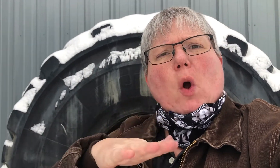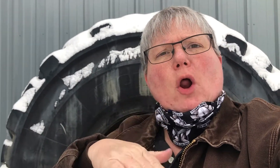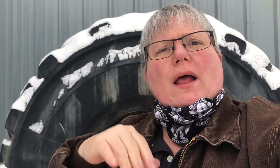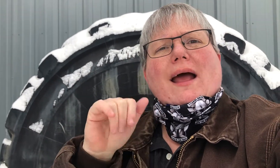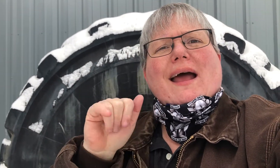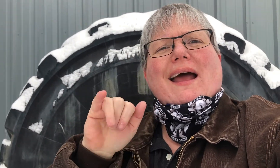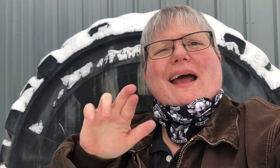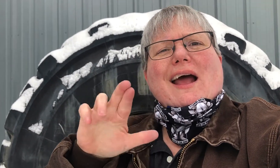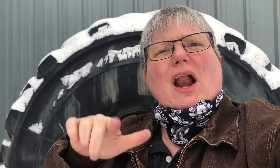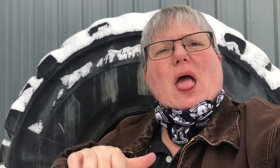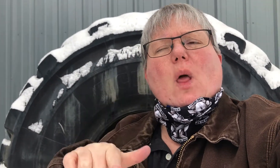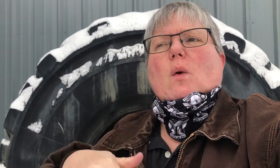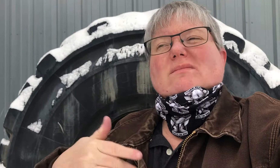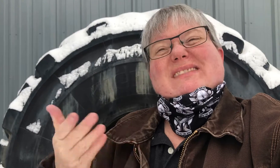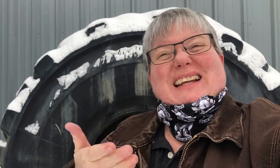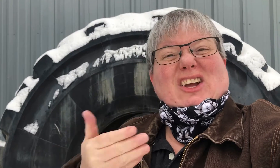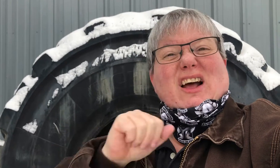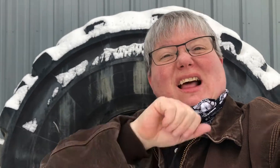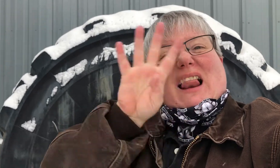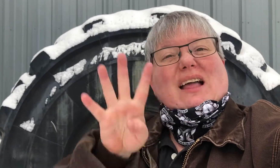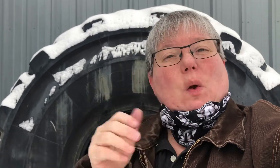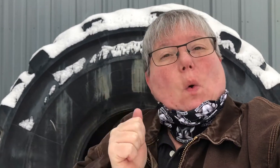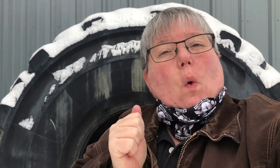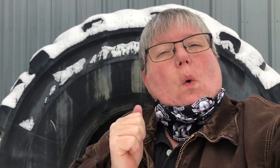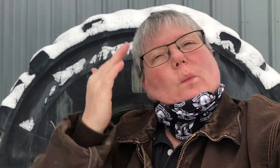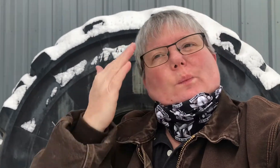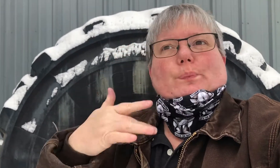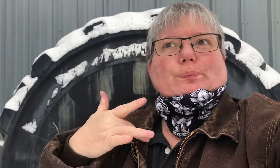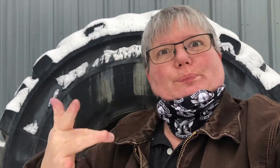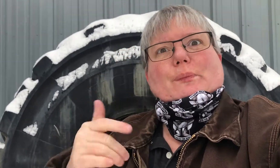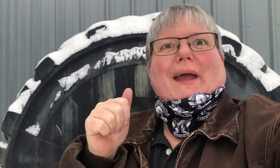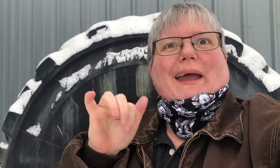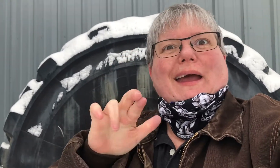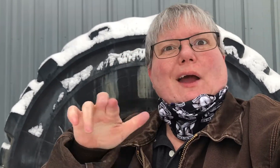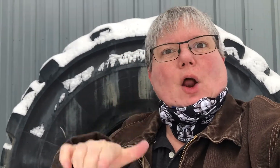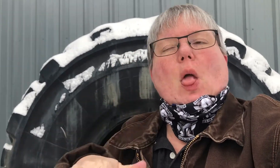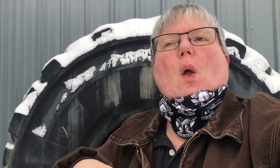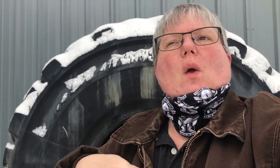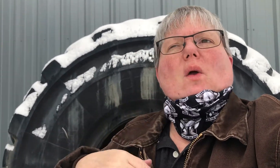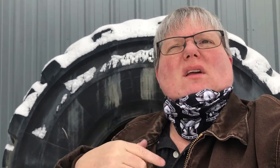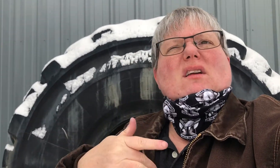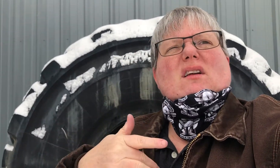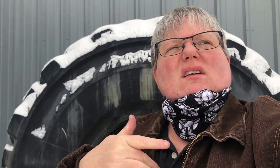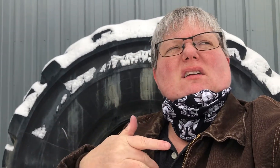saying low air the warning. Now in Alaska it's cold, so it tends to have low air,